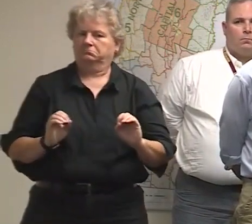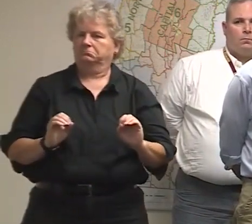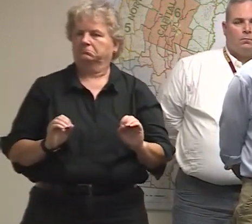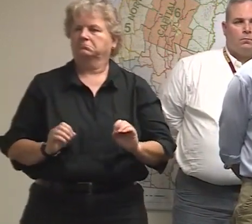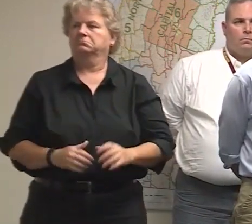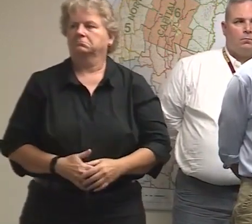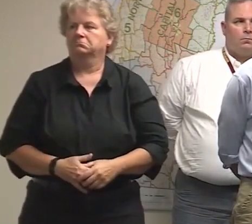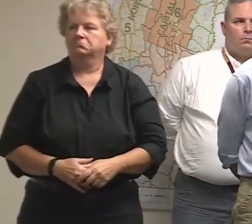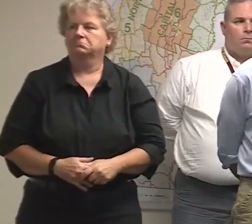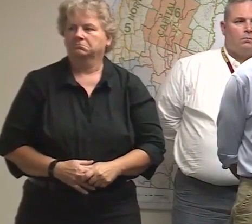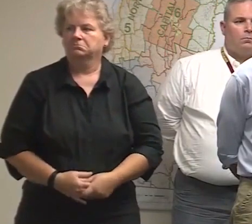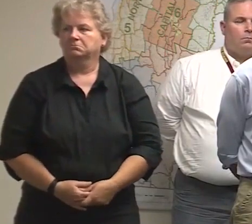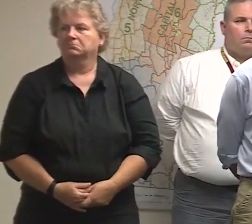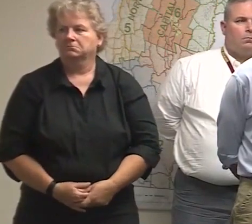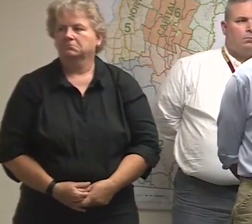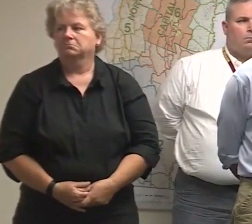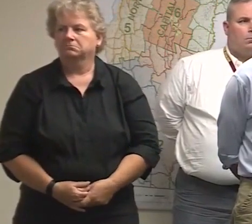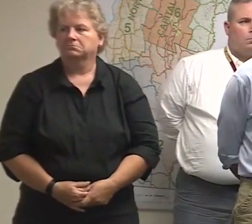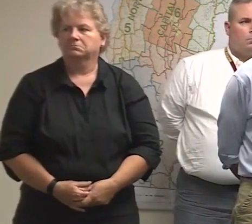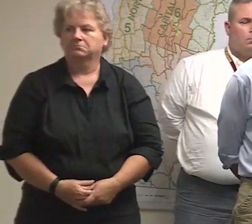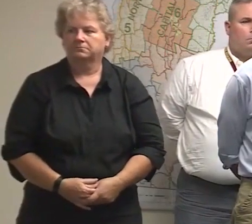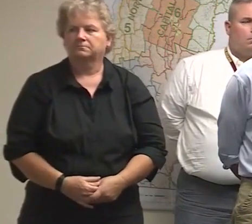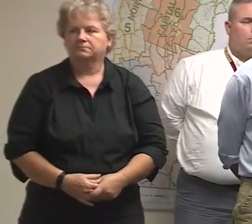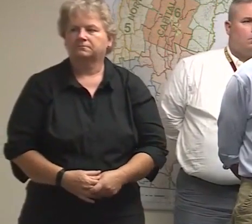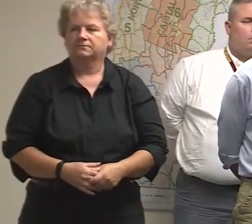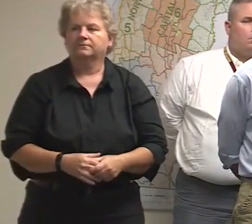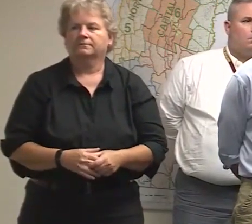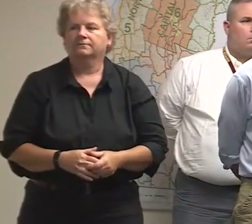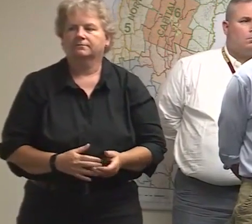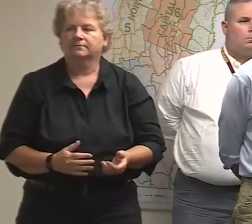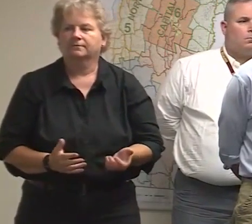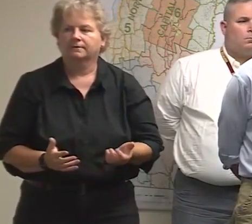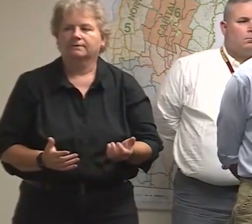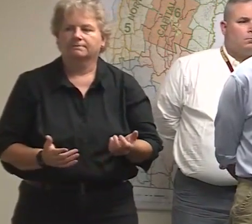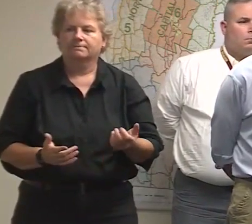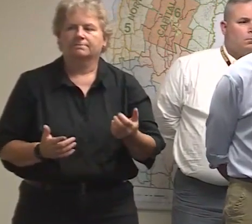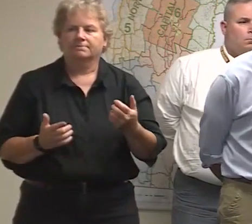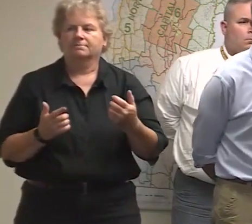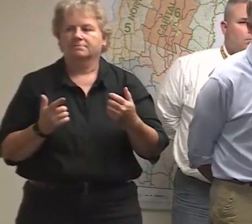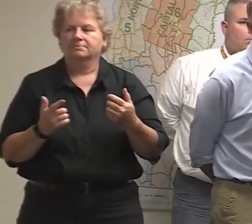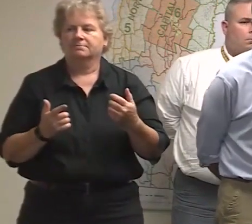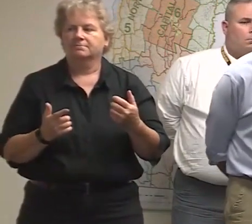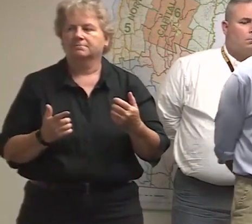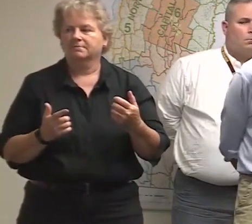IMPACTS BASED ON THE WEATHER. SO ONE INCHES OF RAIN, TWO INCHES OF RAIN, THREE INCHES OF RAIN, FOUR INCHES OF RAIN.